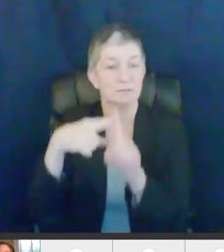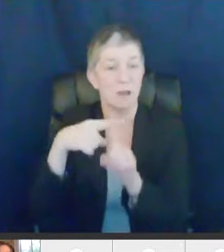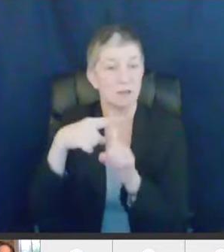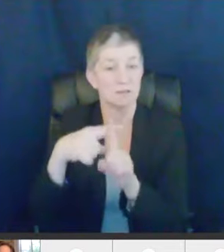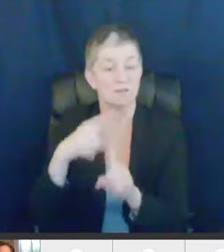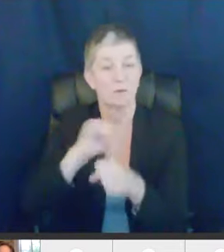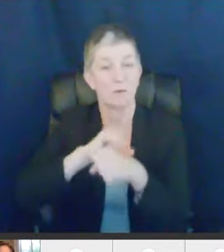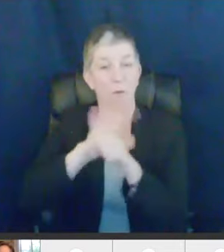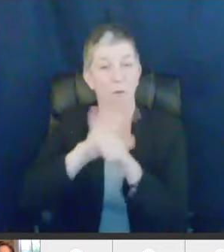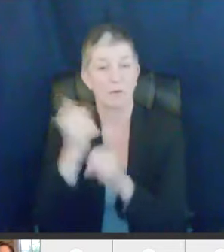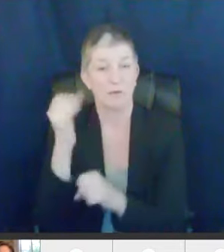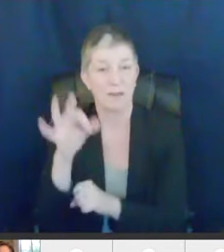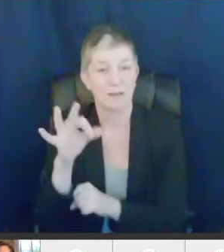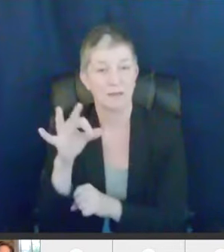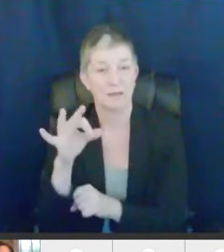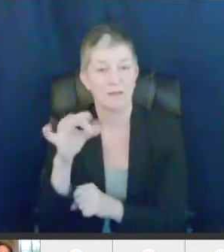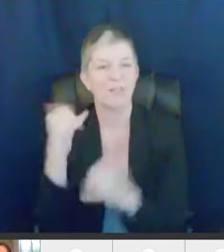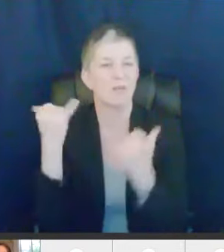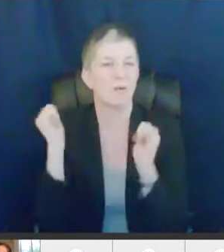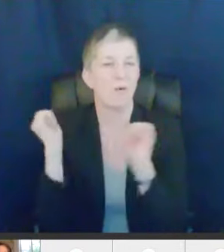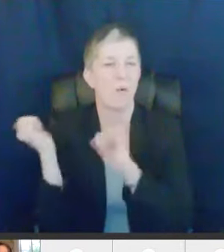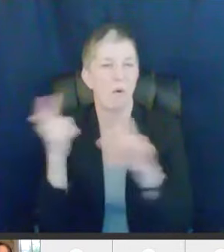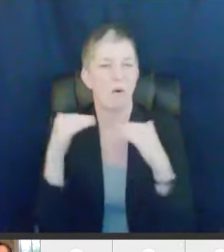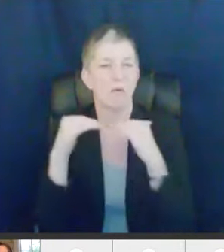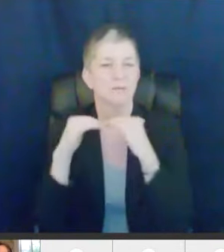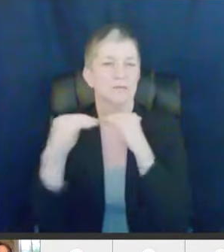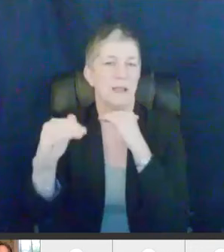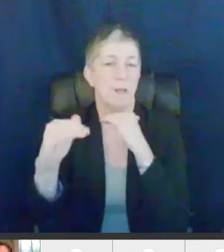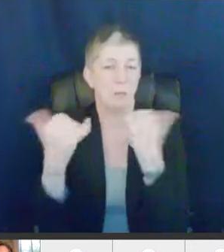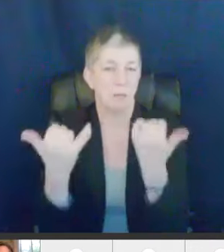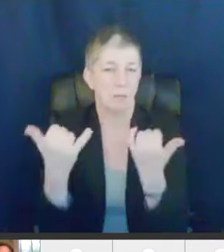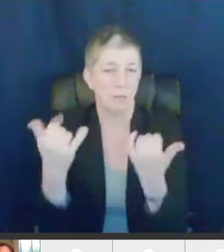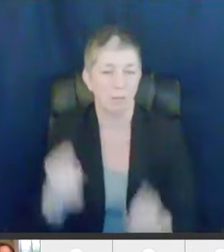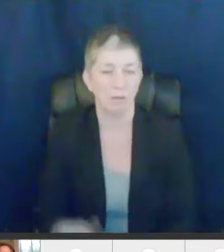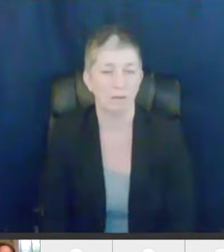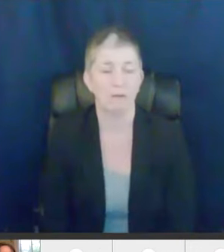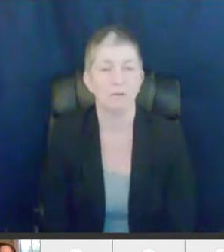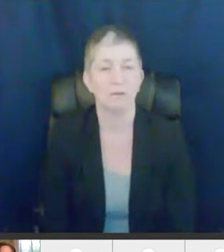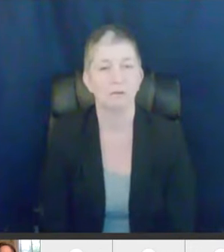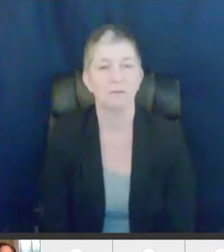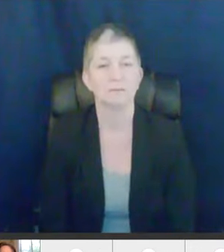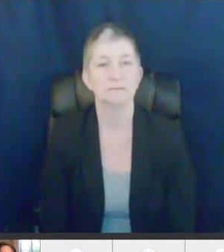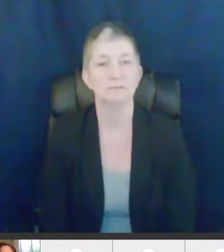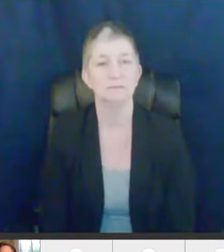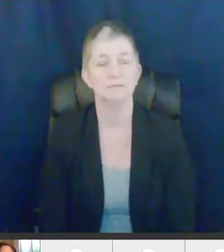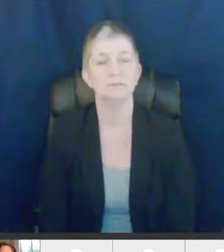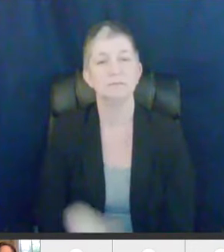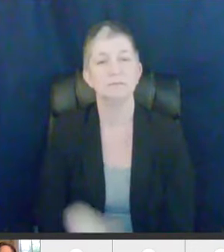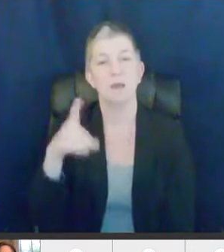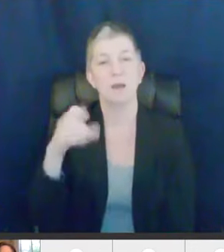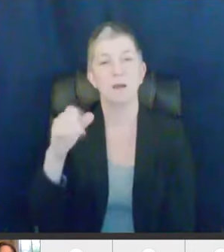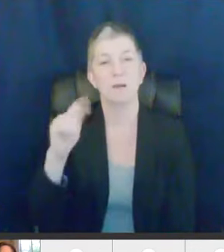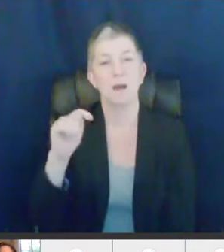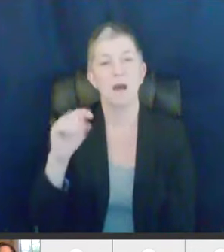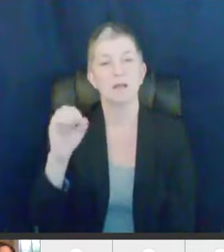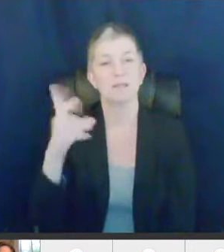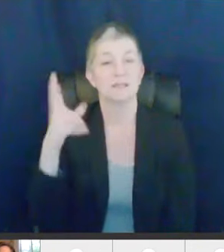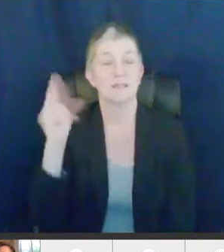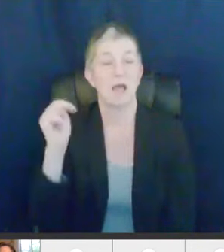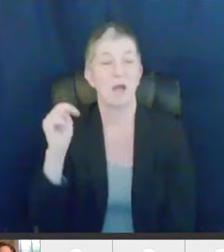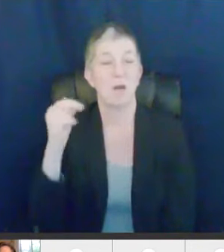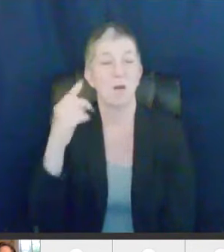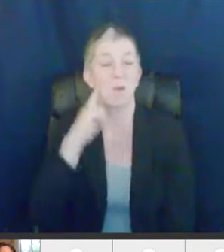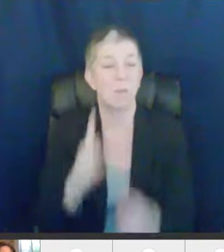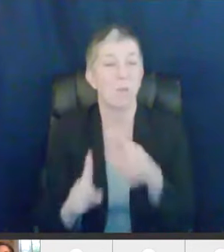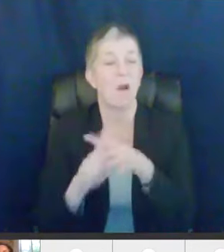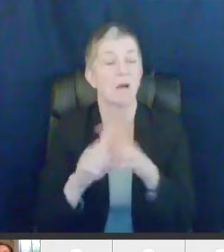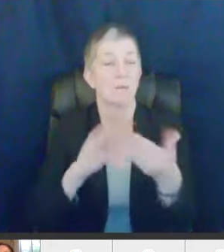currently stable our Pottstown walk up community test site got up and running